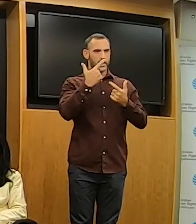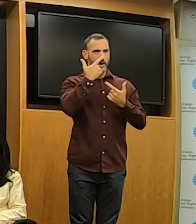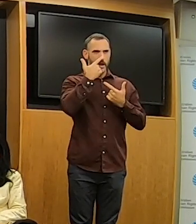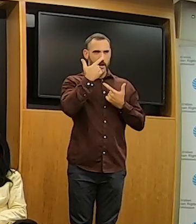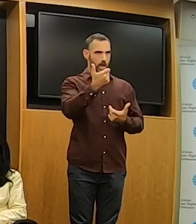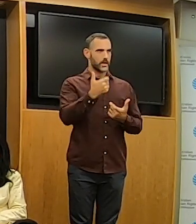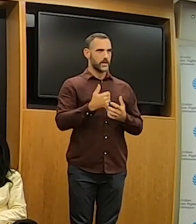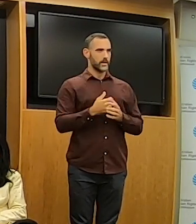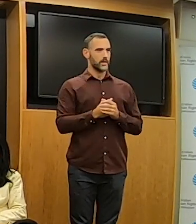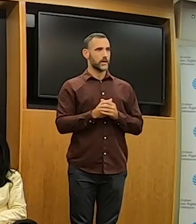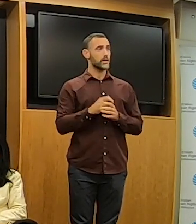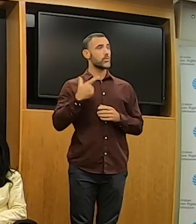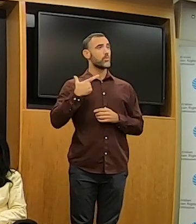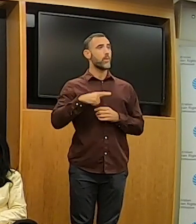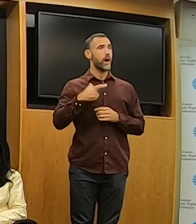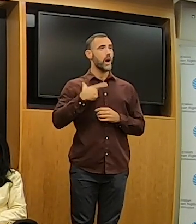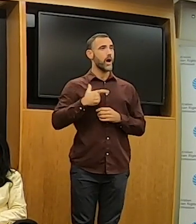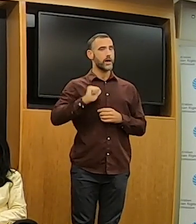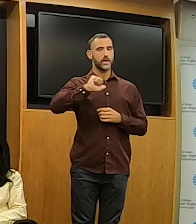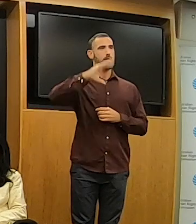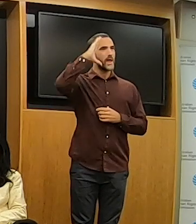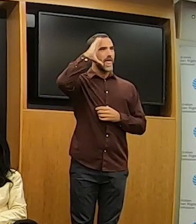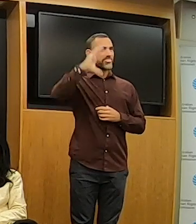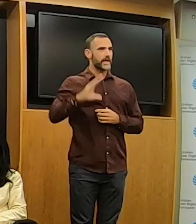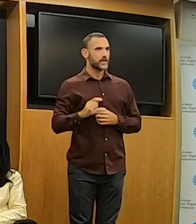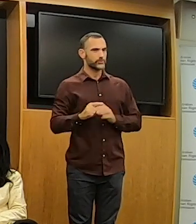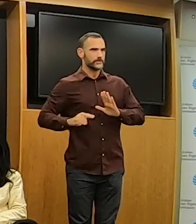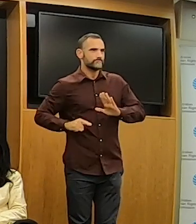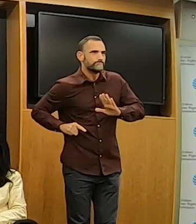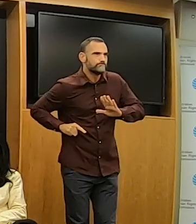They have fled persecution and is somewhere on the journey